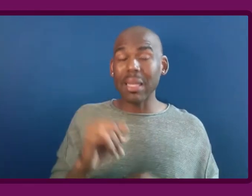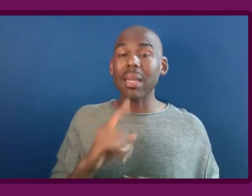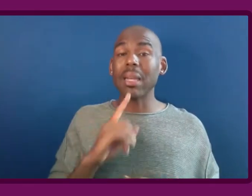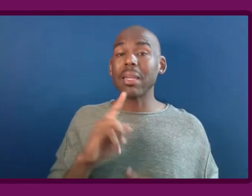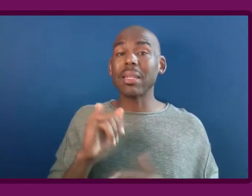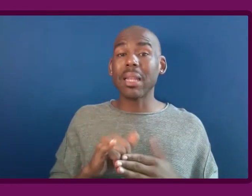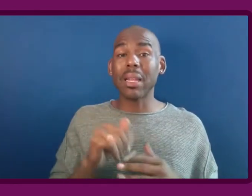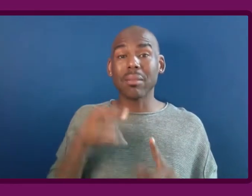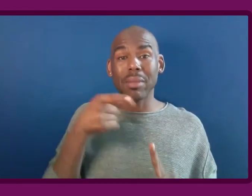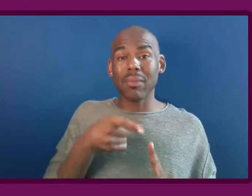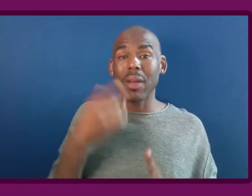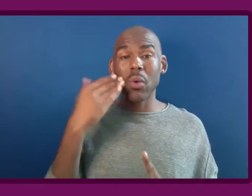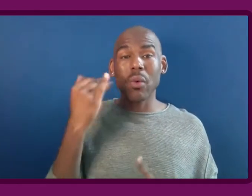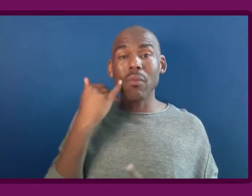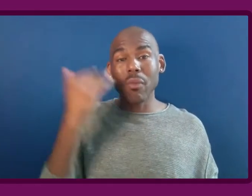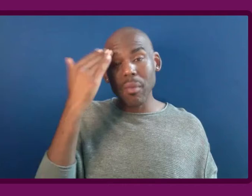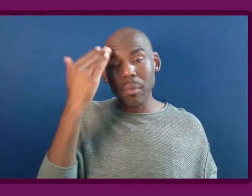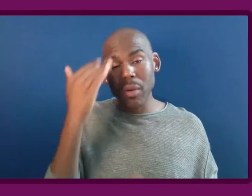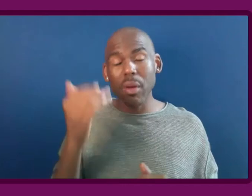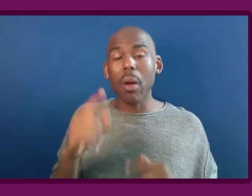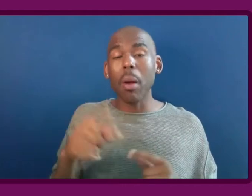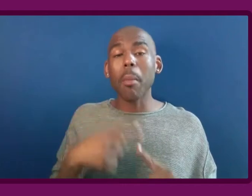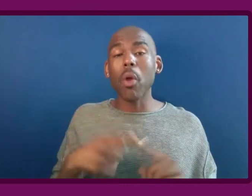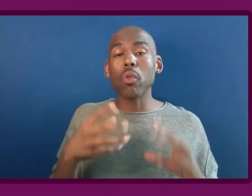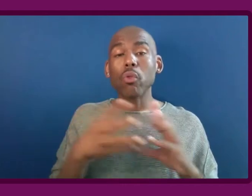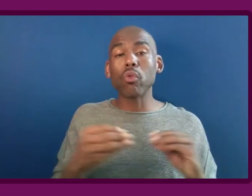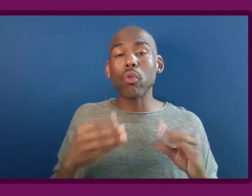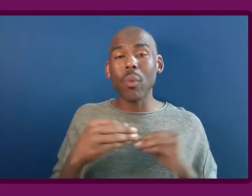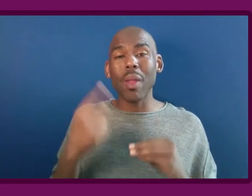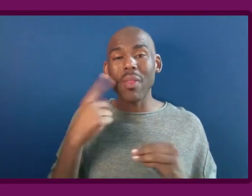the idea of ... Specifically, I don't know if you're familiar or you've heard about this story.